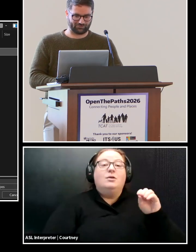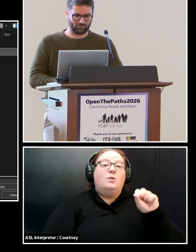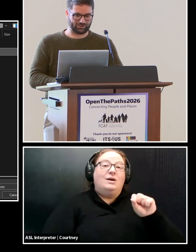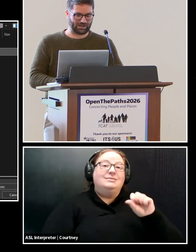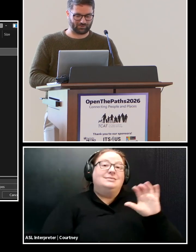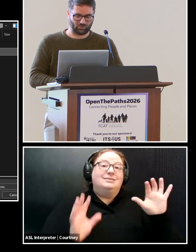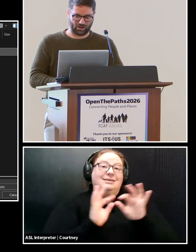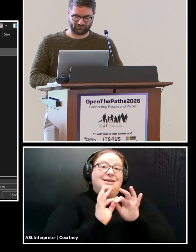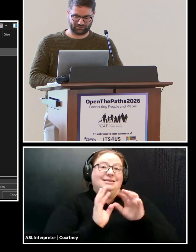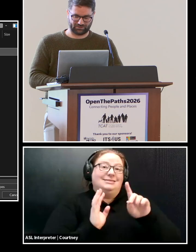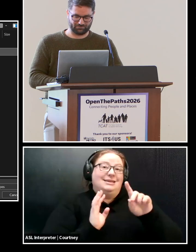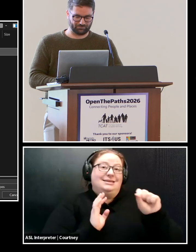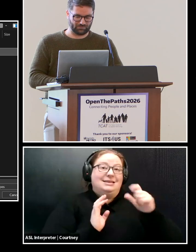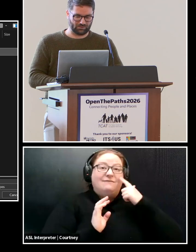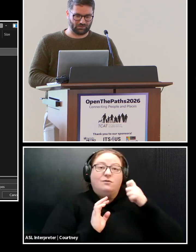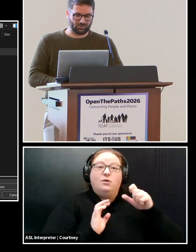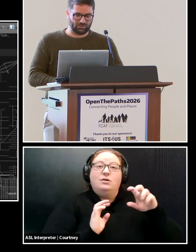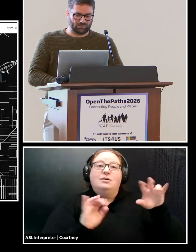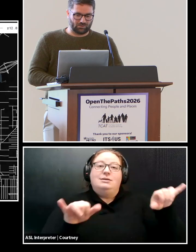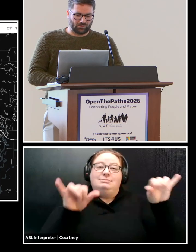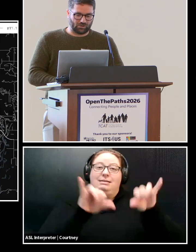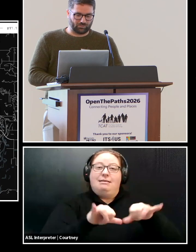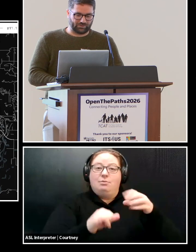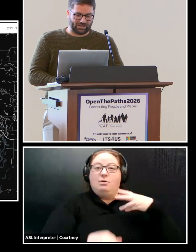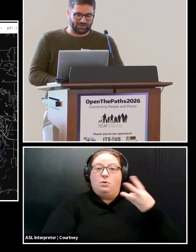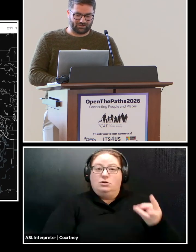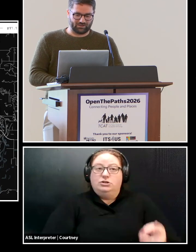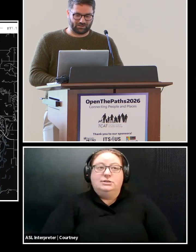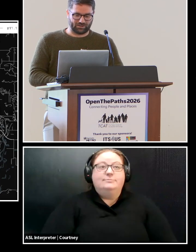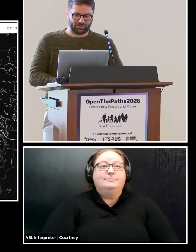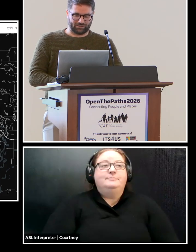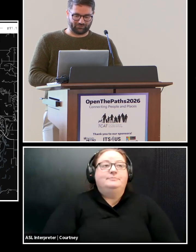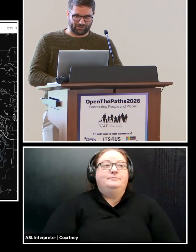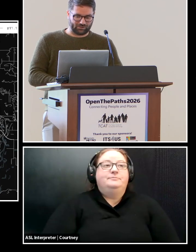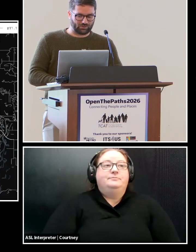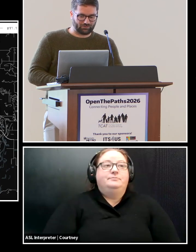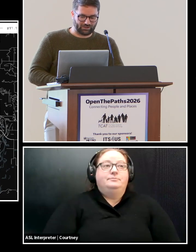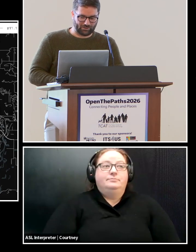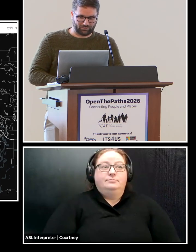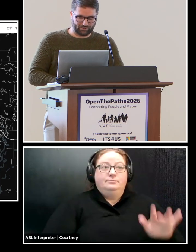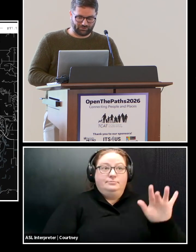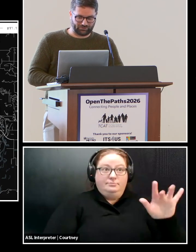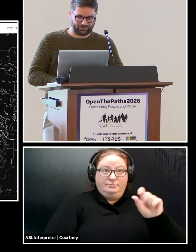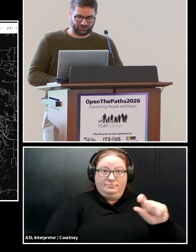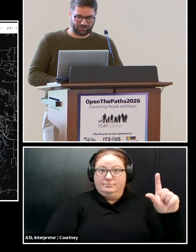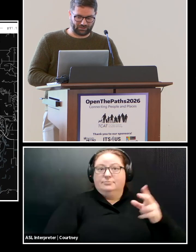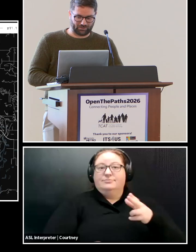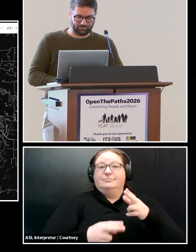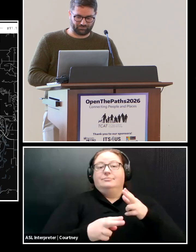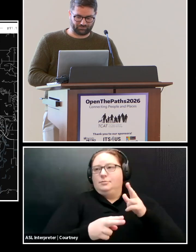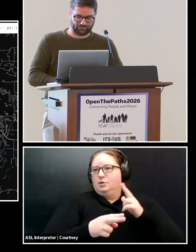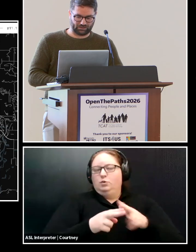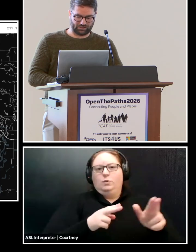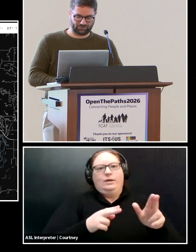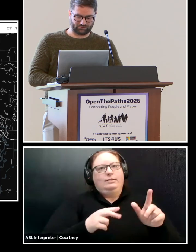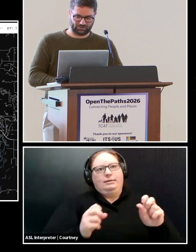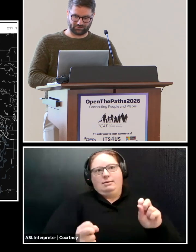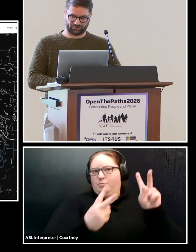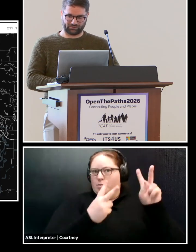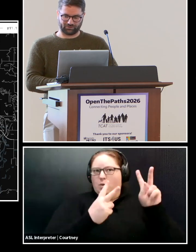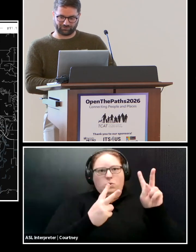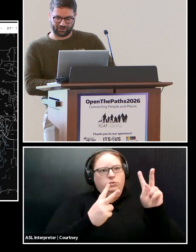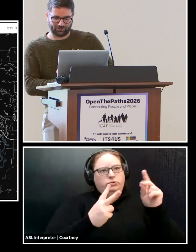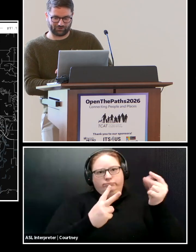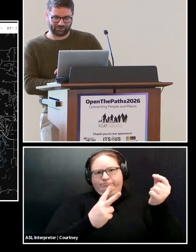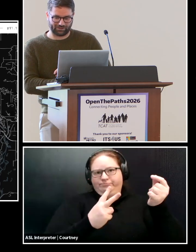for Yaka, Washington. Open that. Uh it very quickly uploads um in into the file. You can